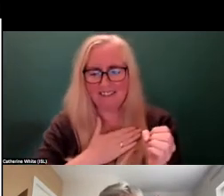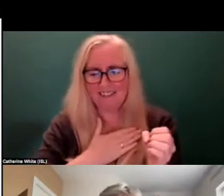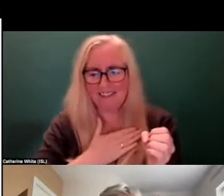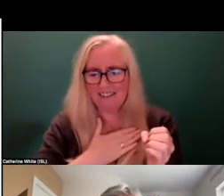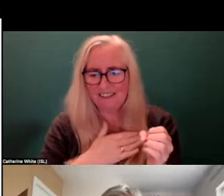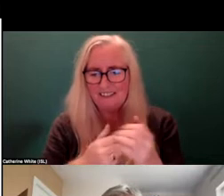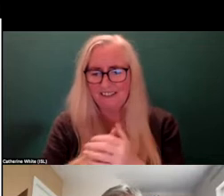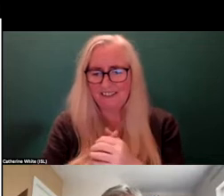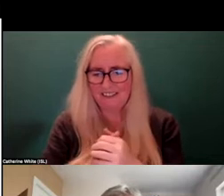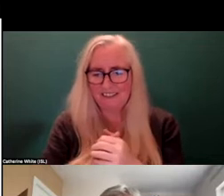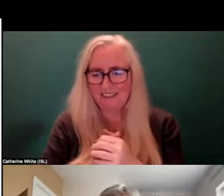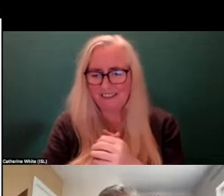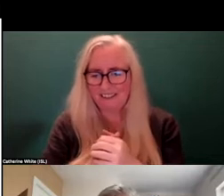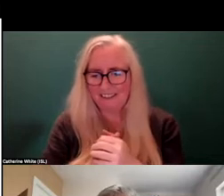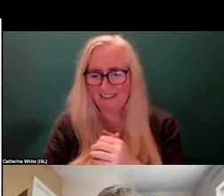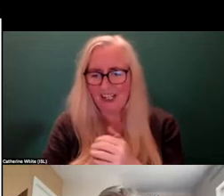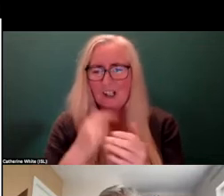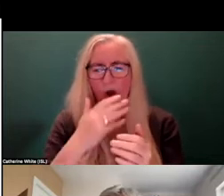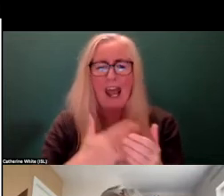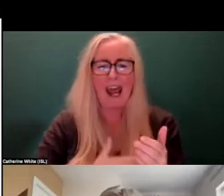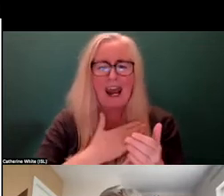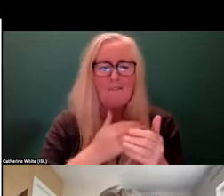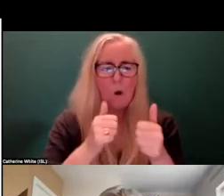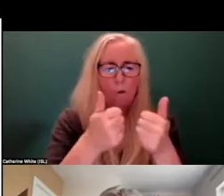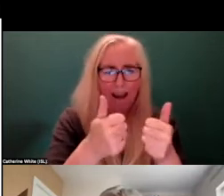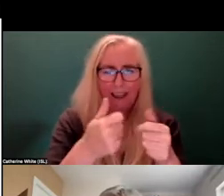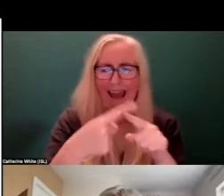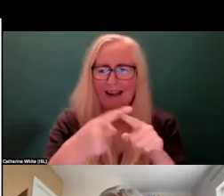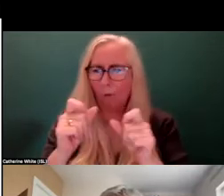For an old Irish quote, it was to some extent, you know, "live well and wake up